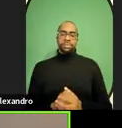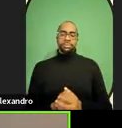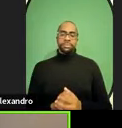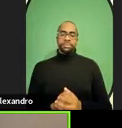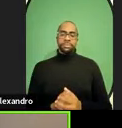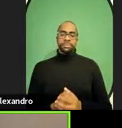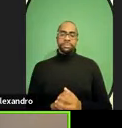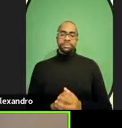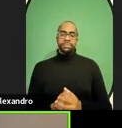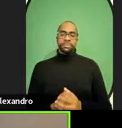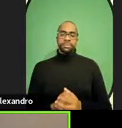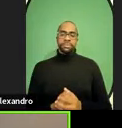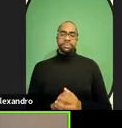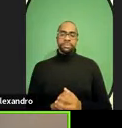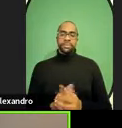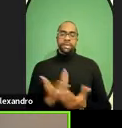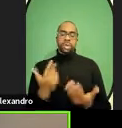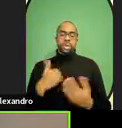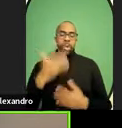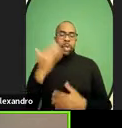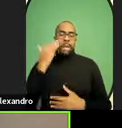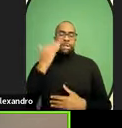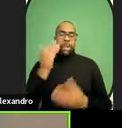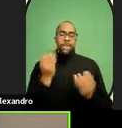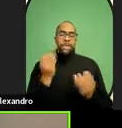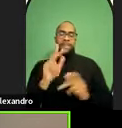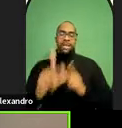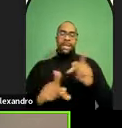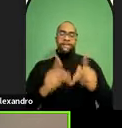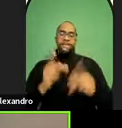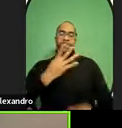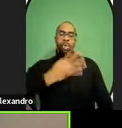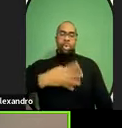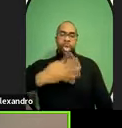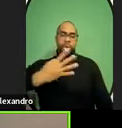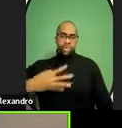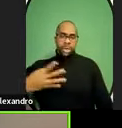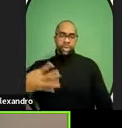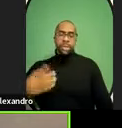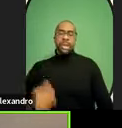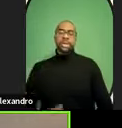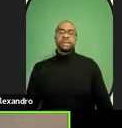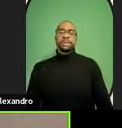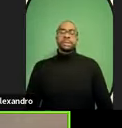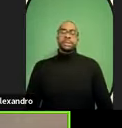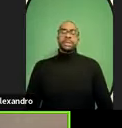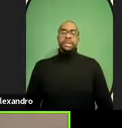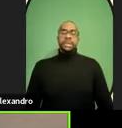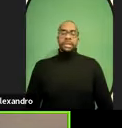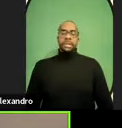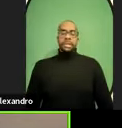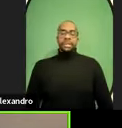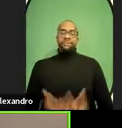concern, being, you know, holding space a lot of folks who space a lot of folks who. o, who are immigrants and coming from a family of immigrants